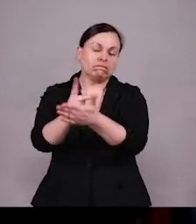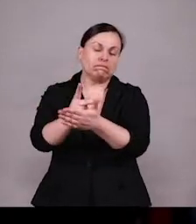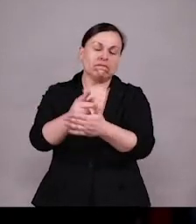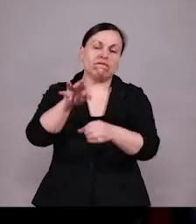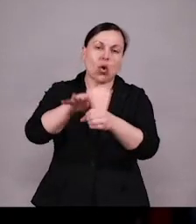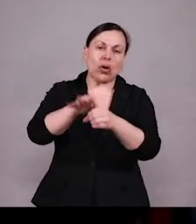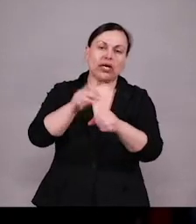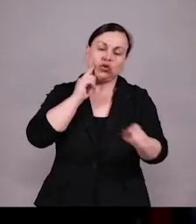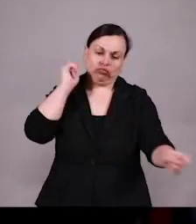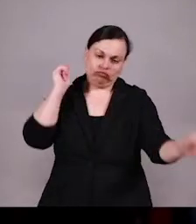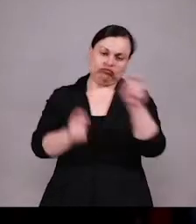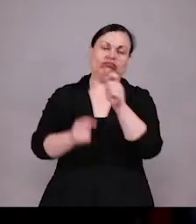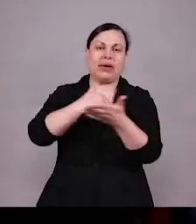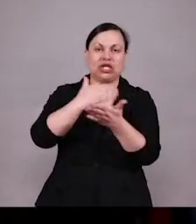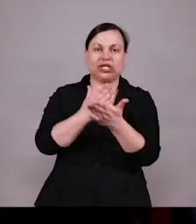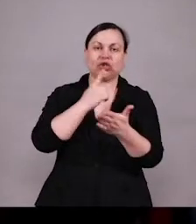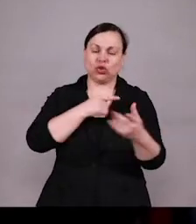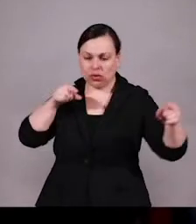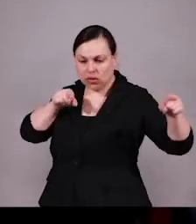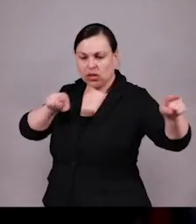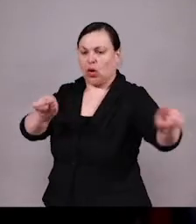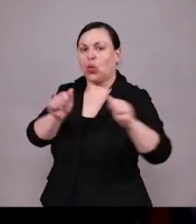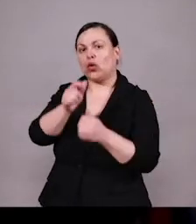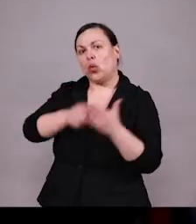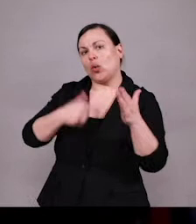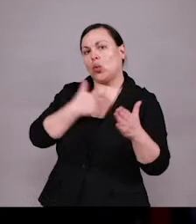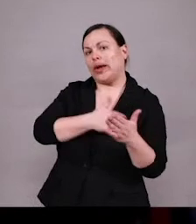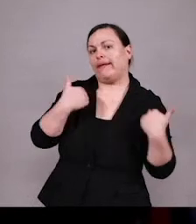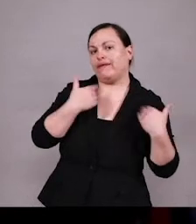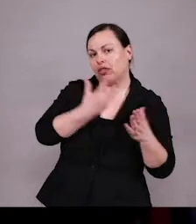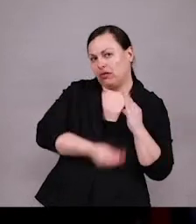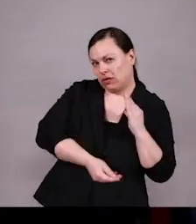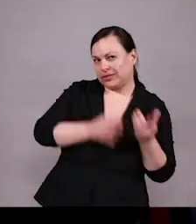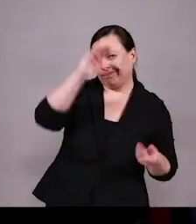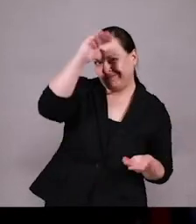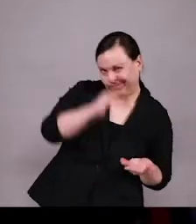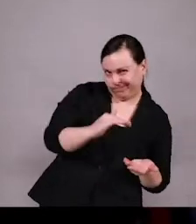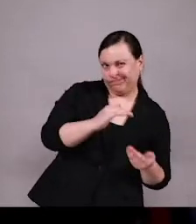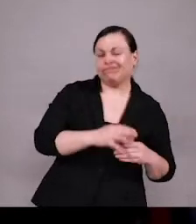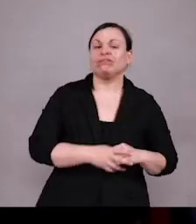to bring our budget in line with revenue losses. As a result, we have greatly slowed